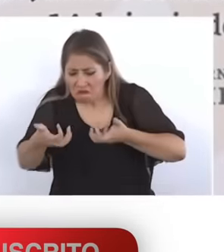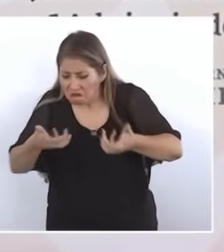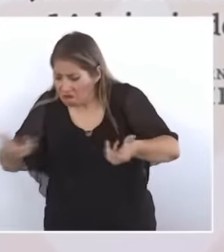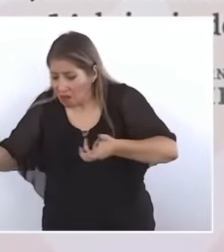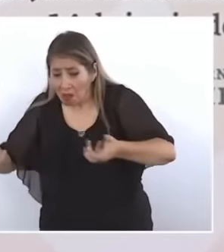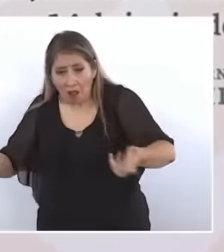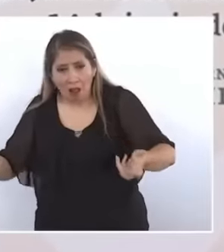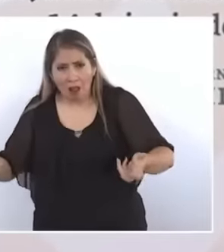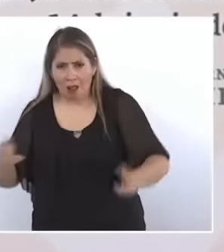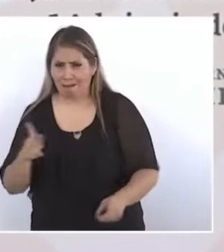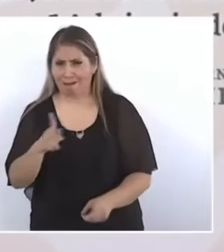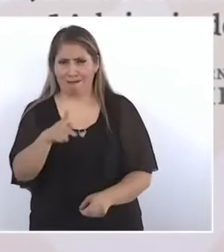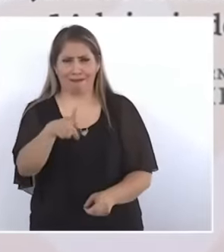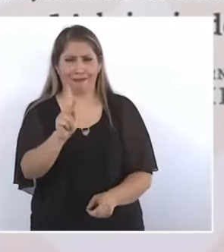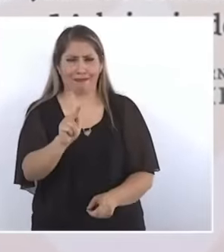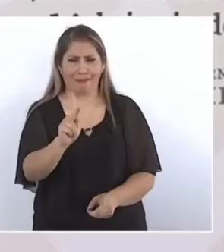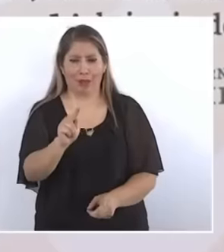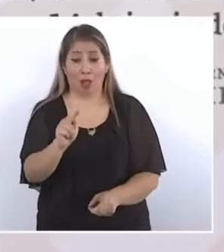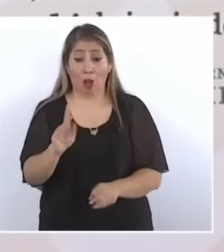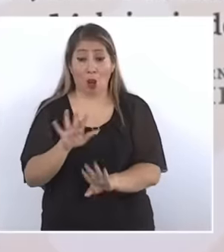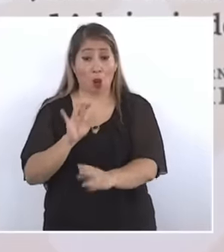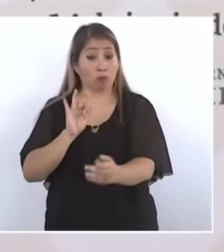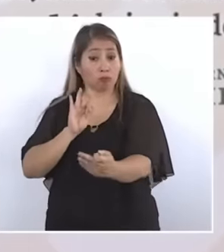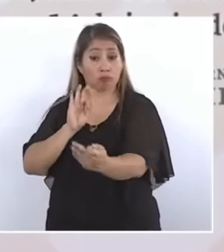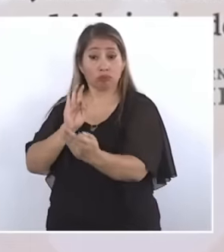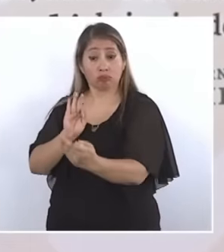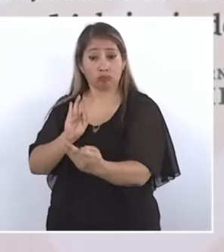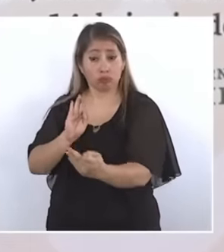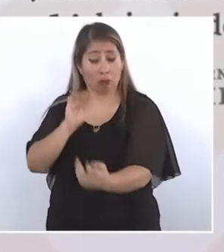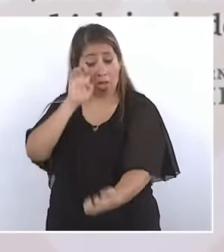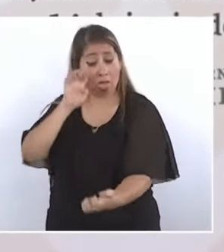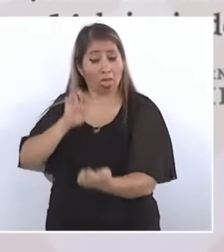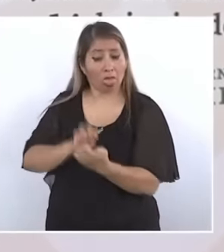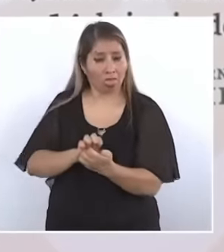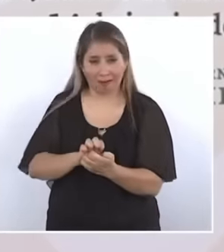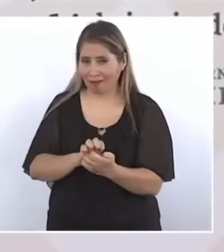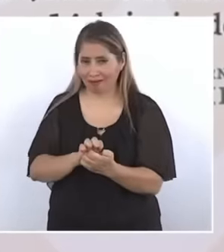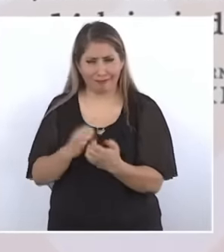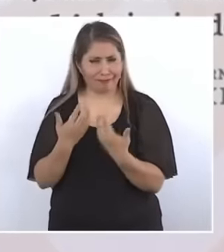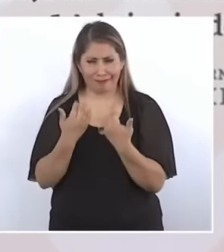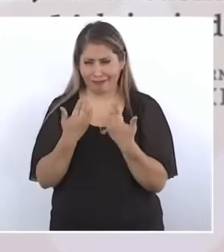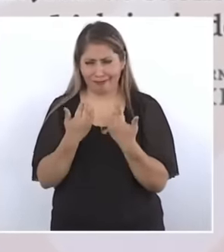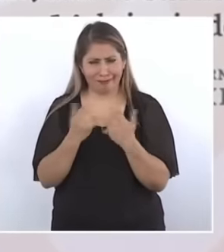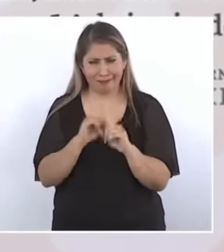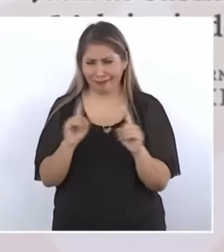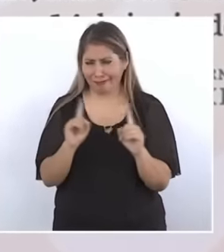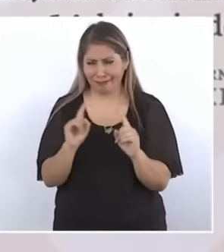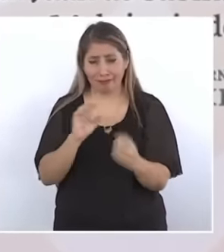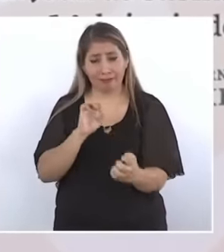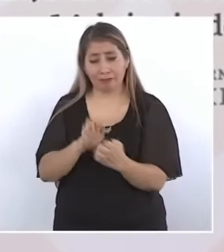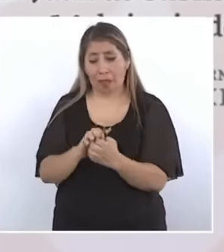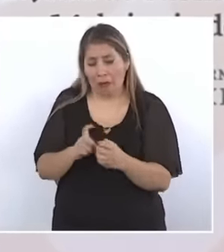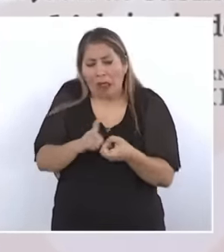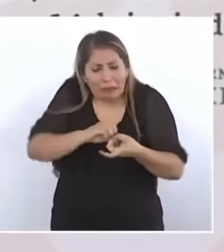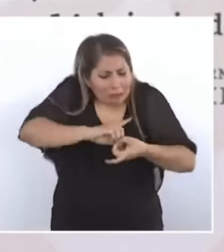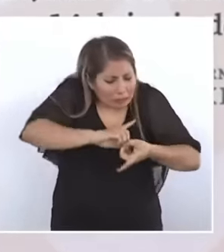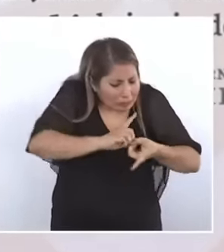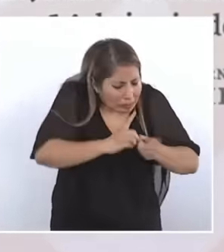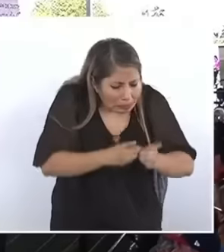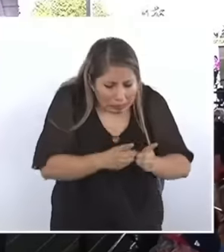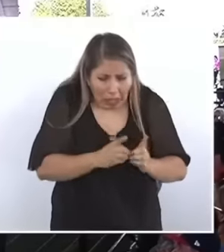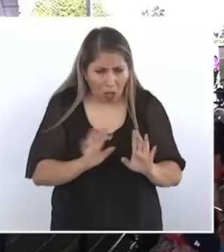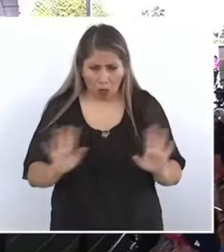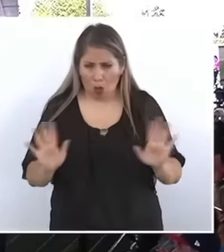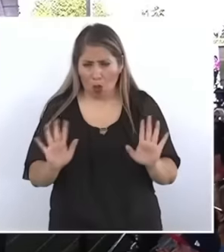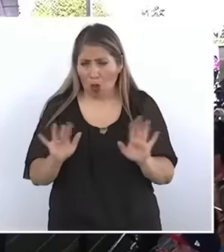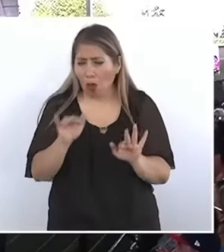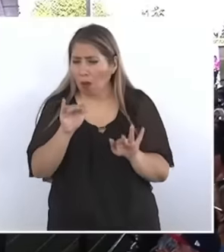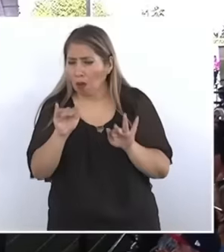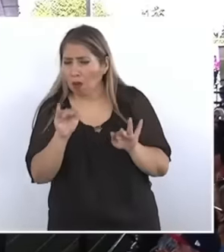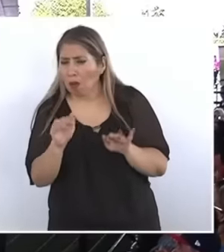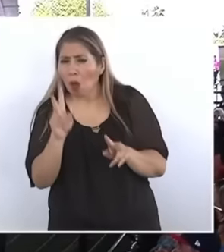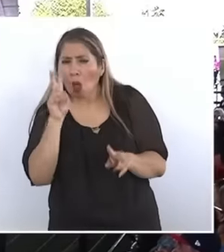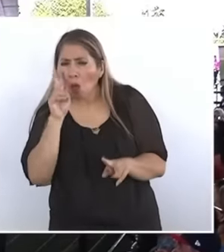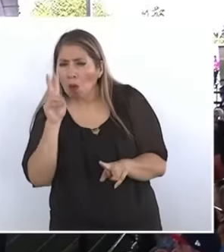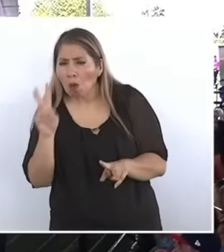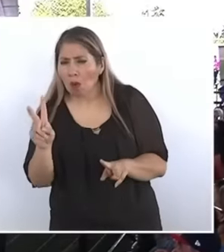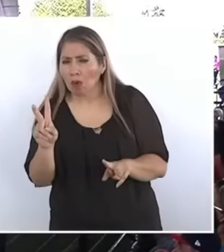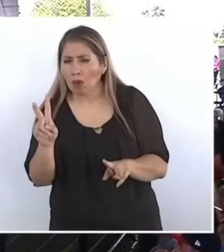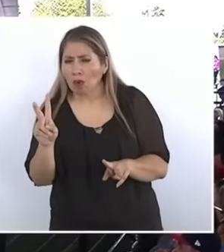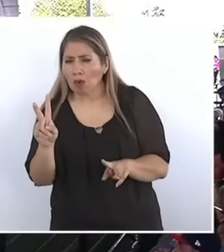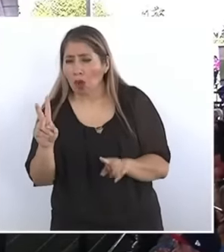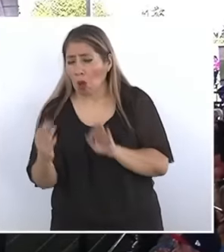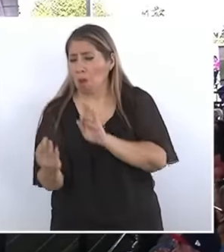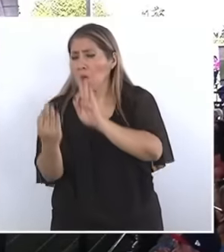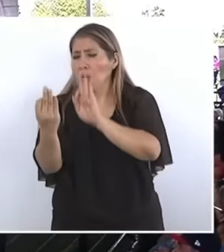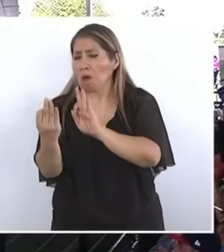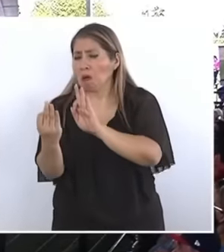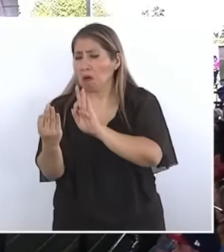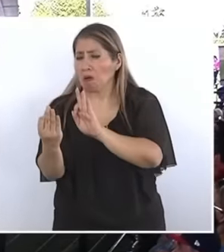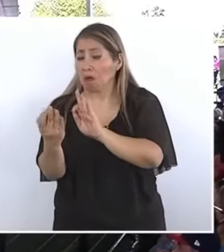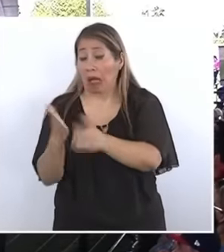our adversaries as enemies to be destroyed if anything we see them as adversaries to be defeated in good